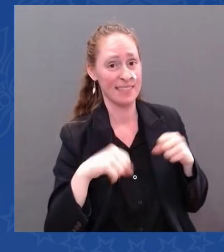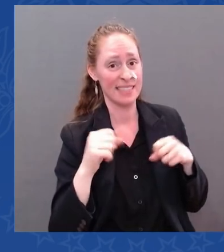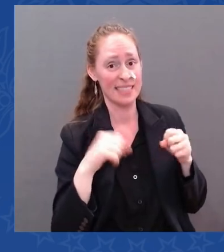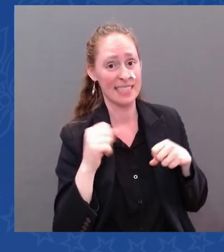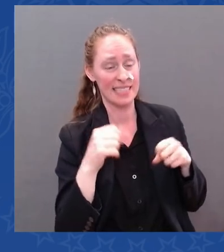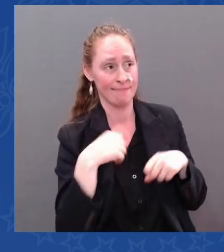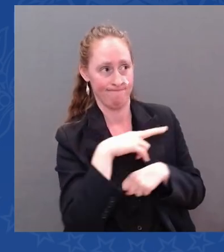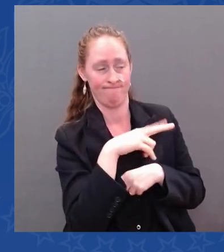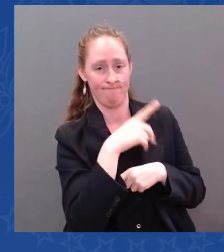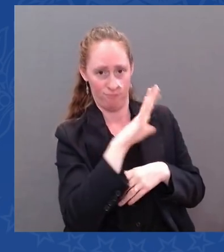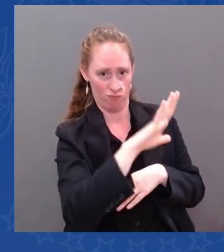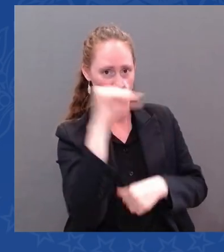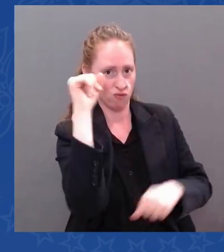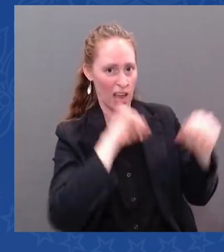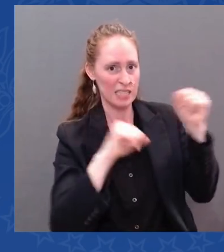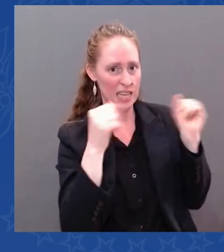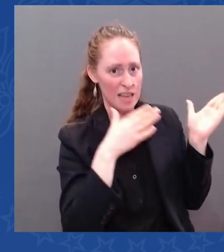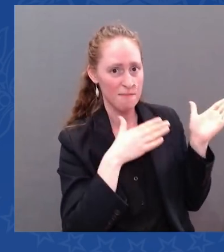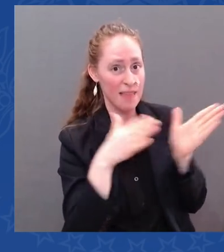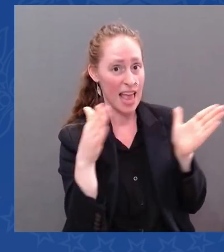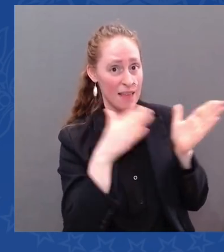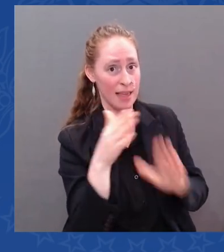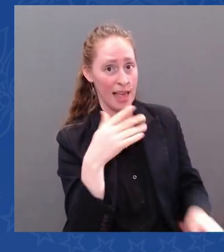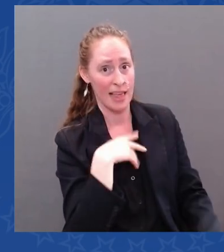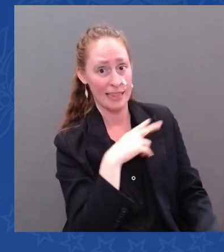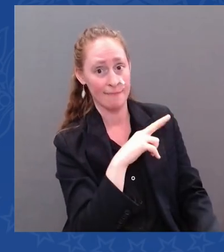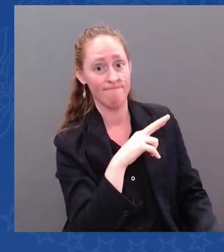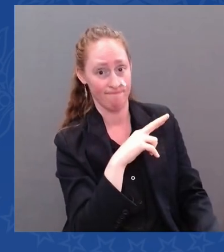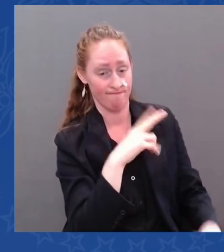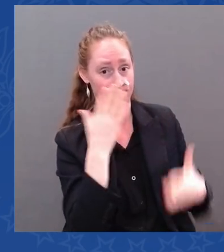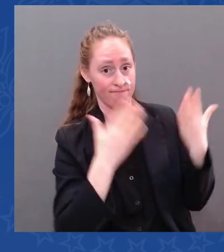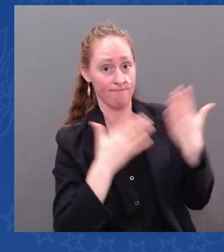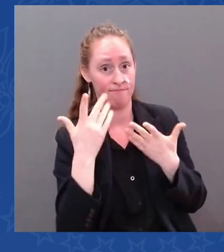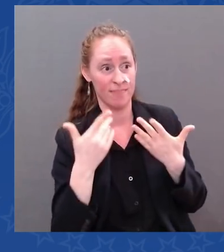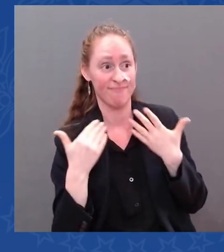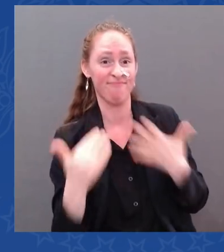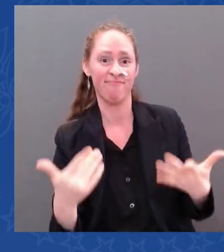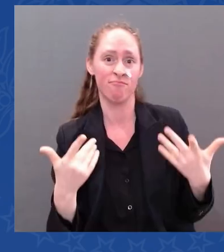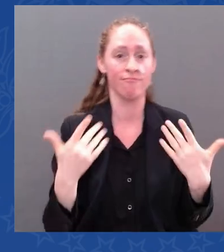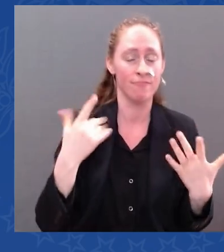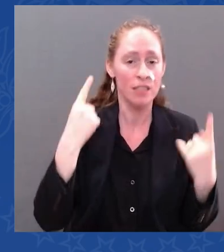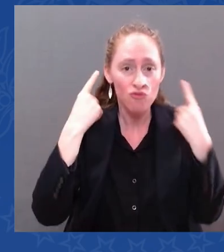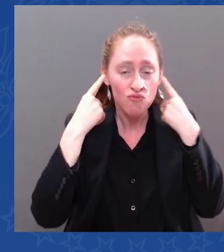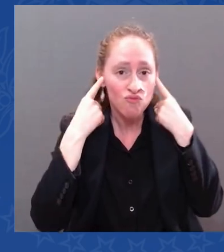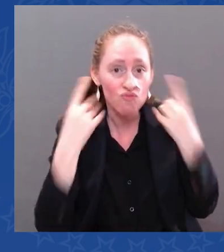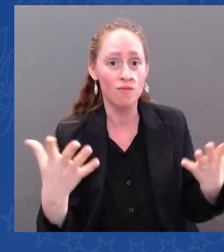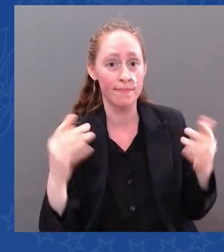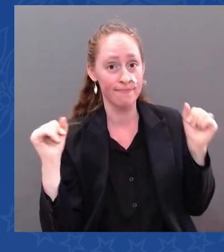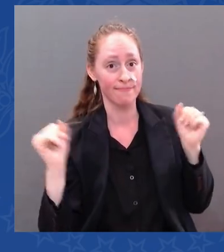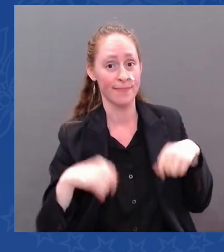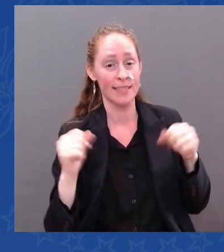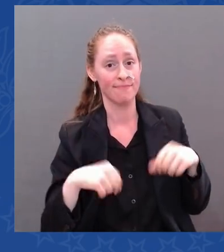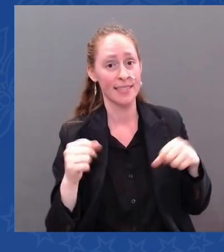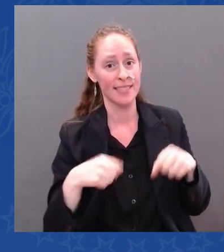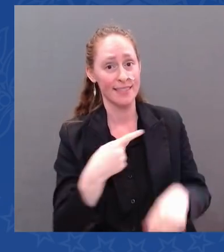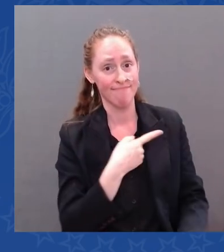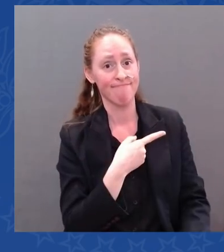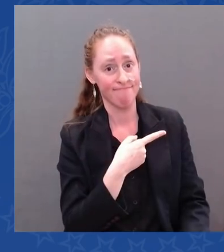malicious cyber activity in response to the cost we'd impose, with our Allies and partners, on the world.